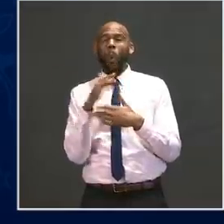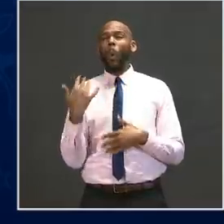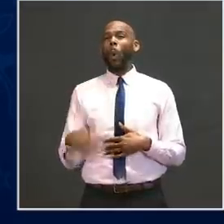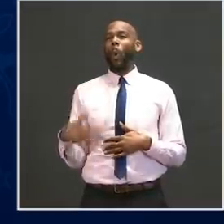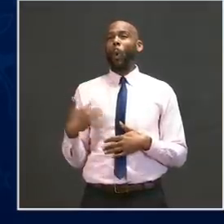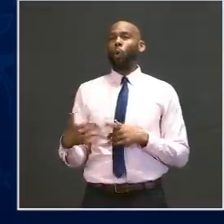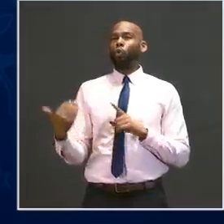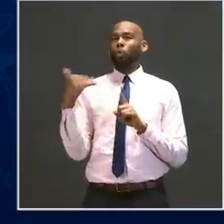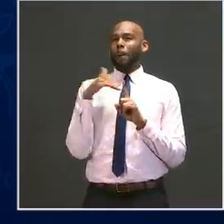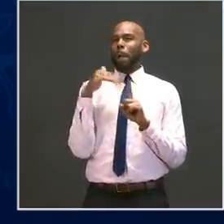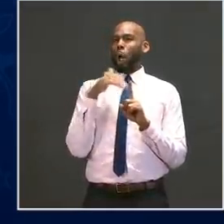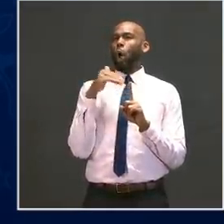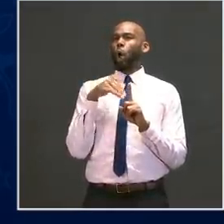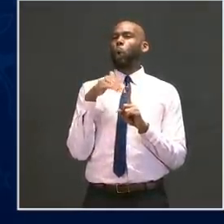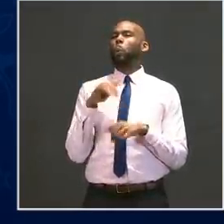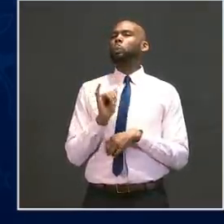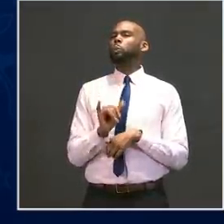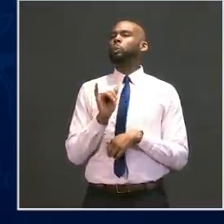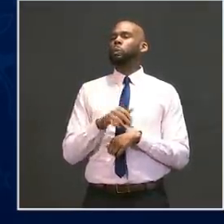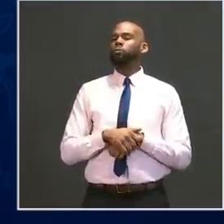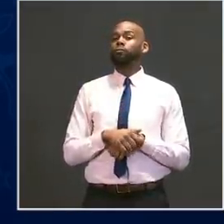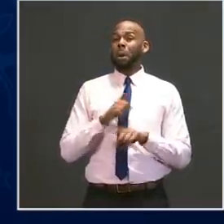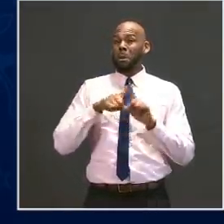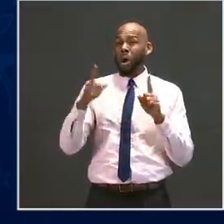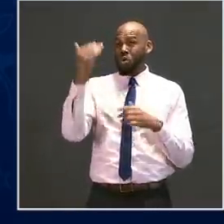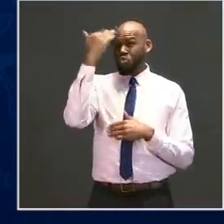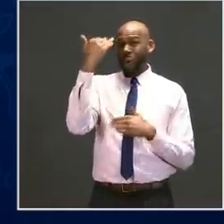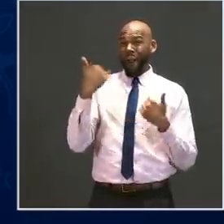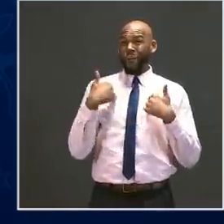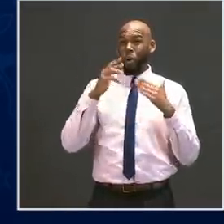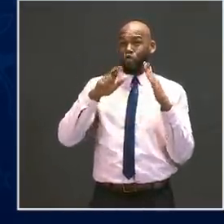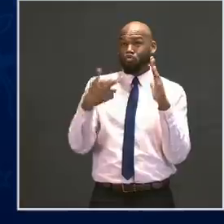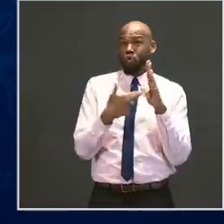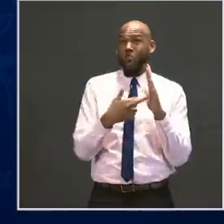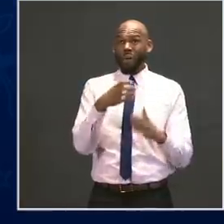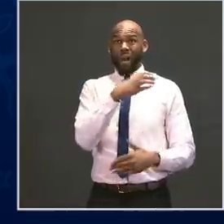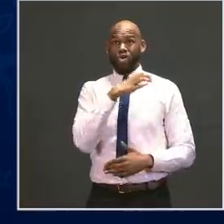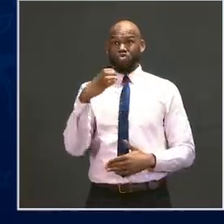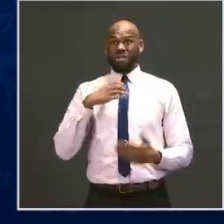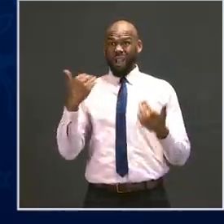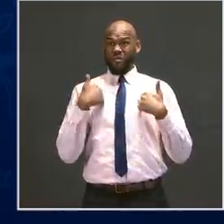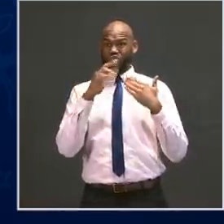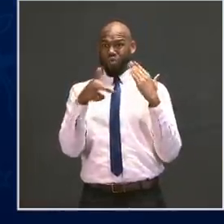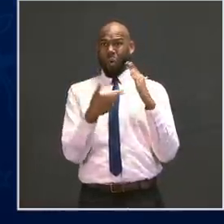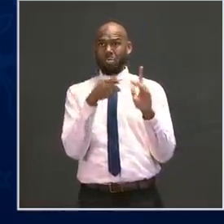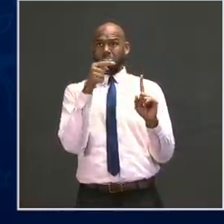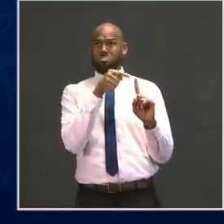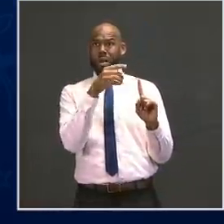But he also knows there's a role for Congress to play and a role for him to play.